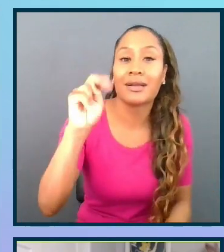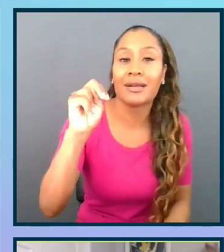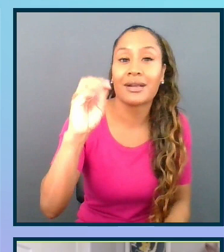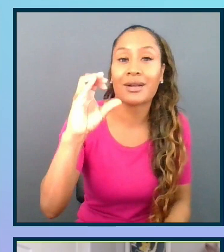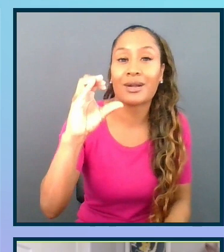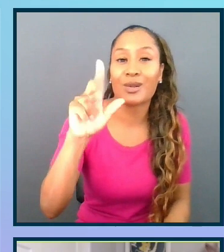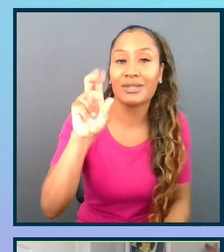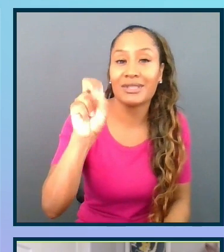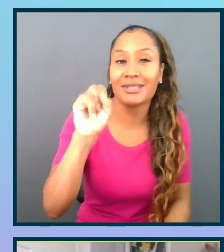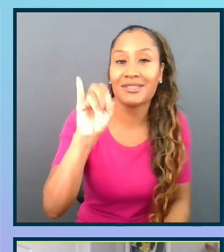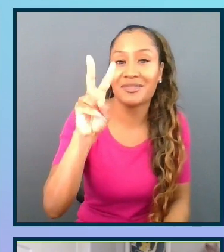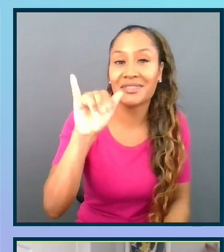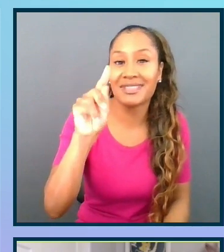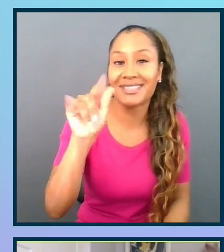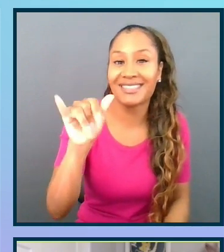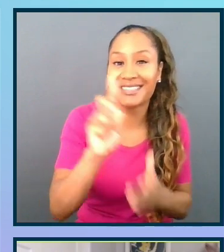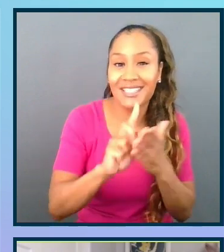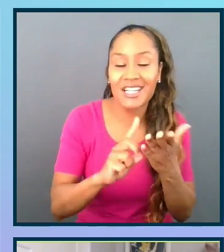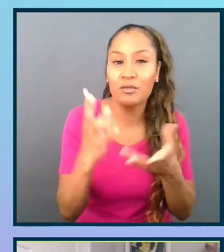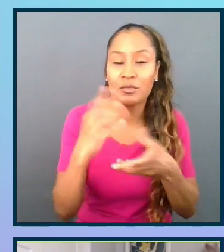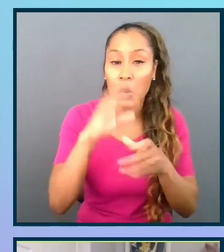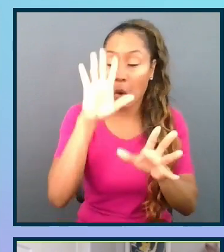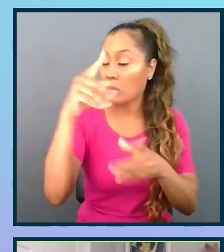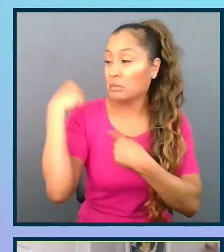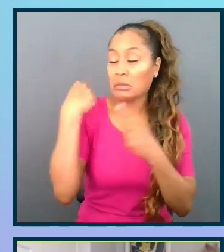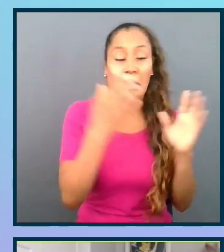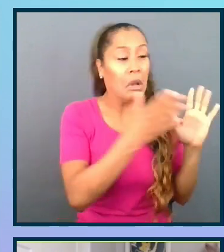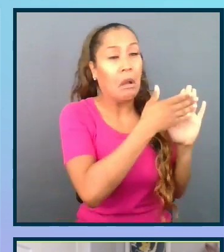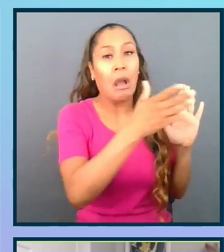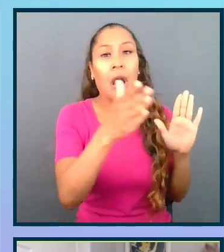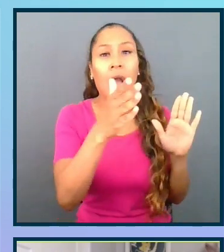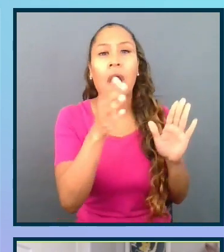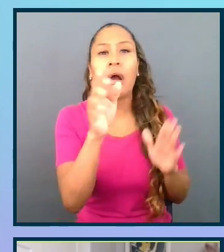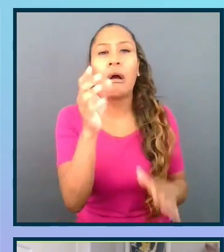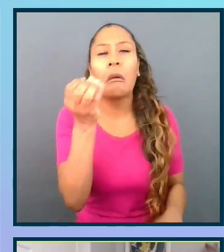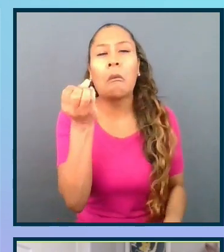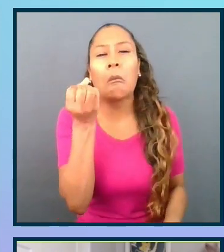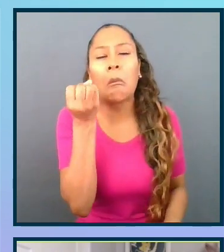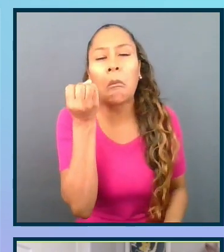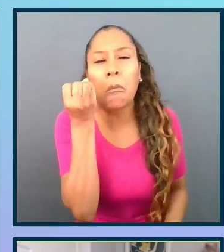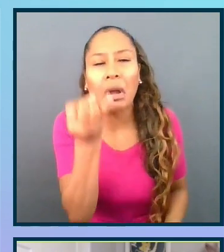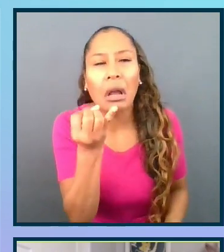Because up until recently, titles like these were rare and even unheard of.